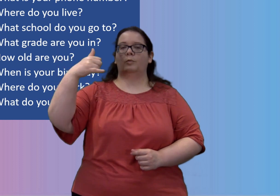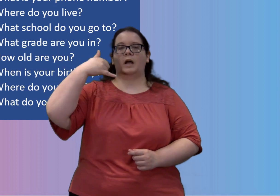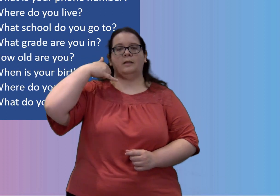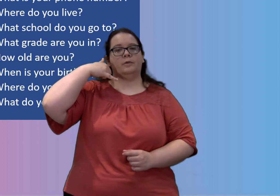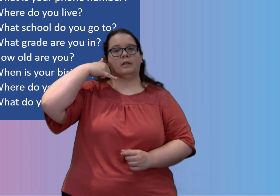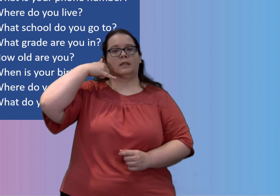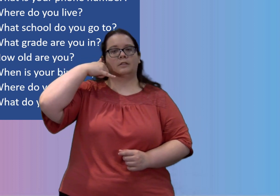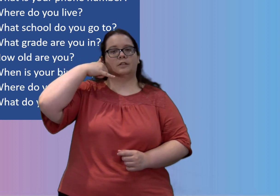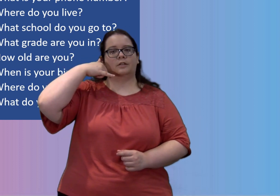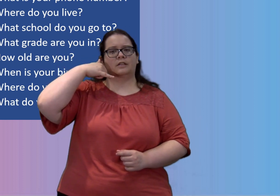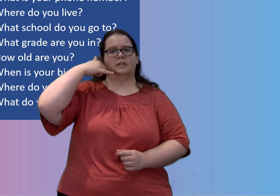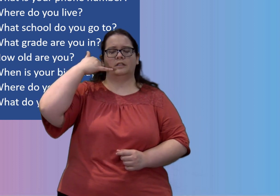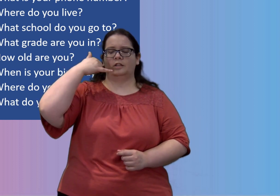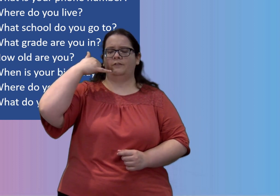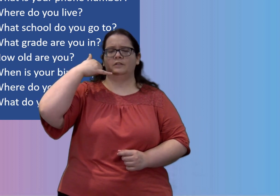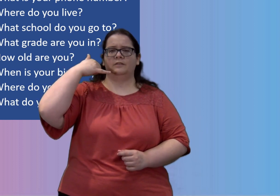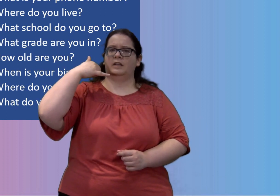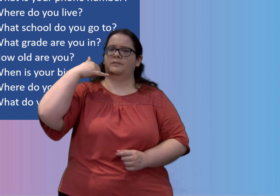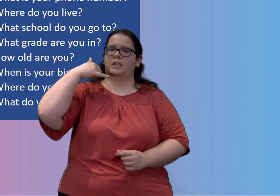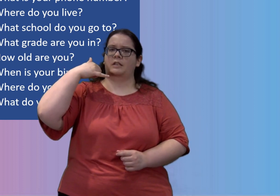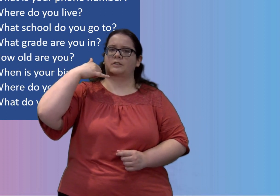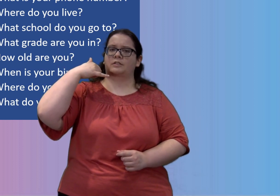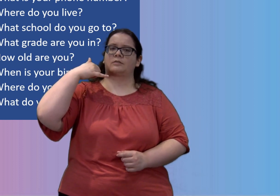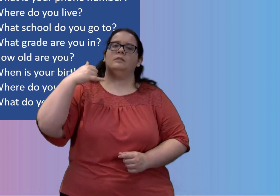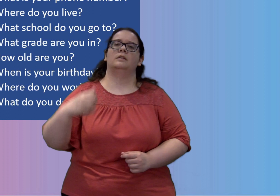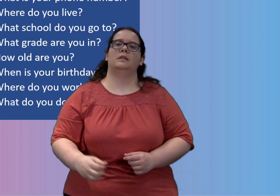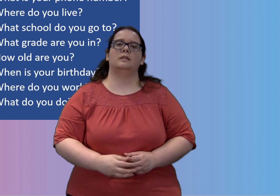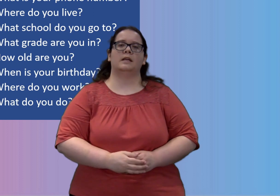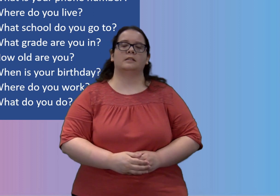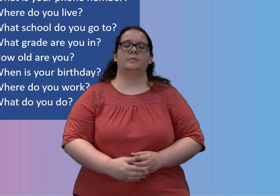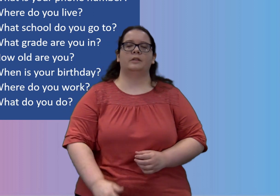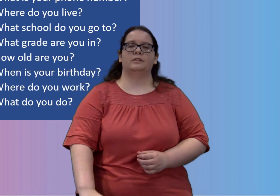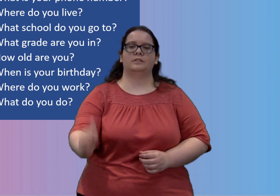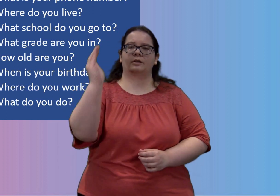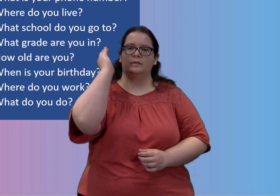why and putting it to your ear. Because our phones have kind of changed in the last couple years, so